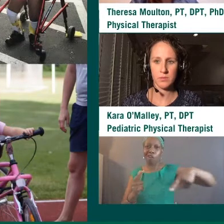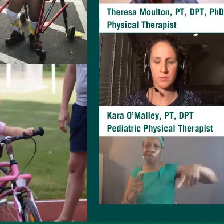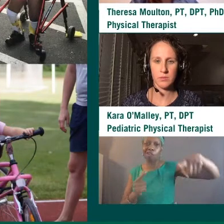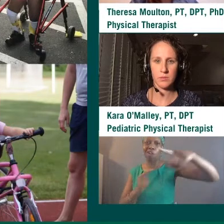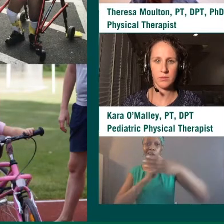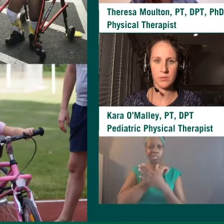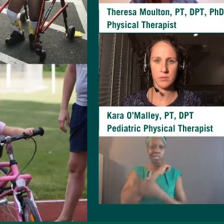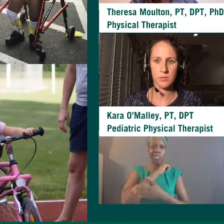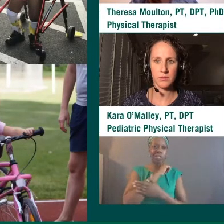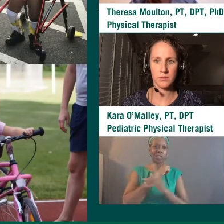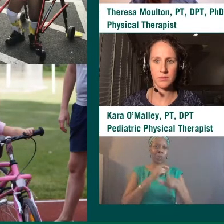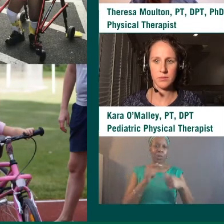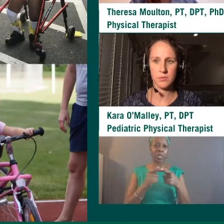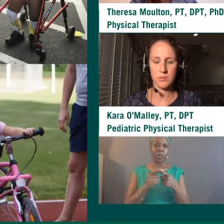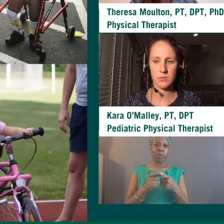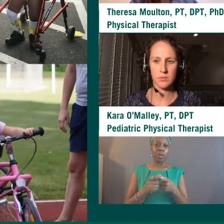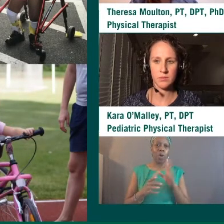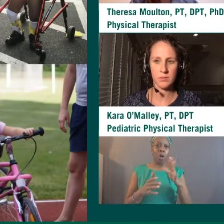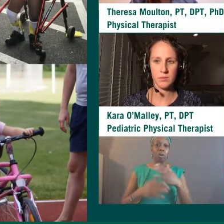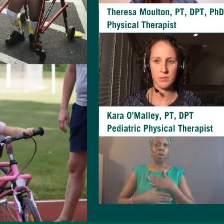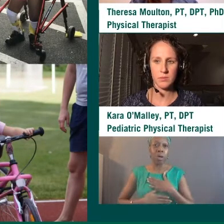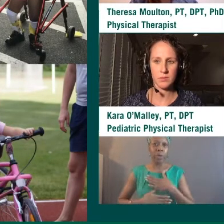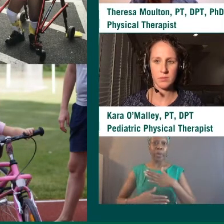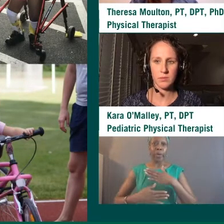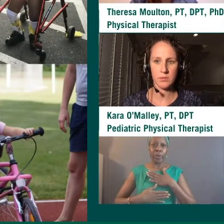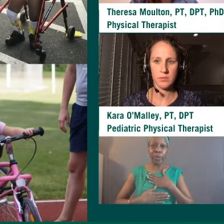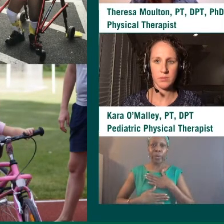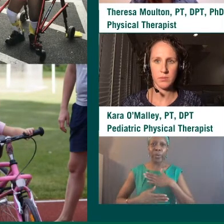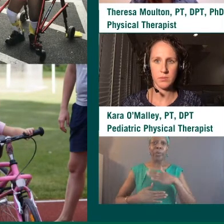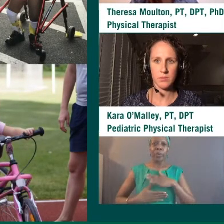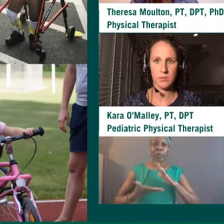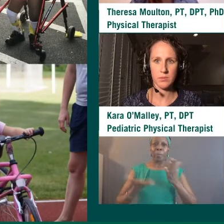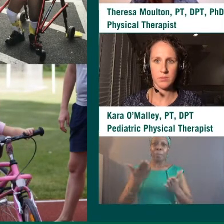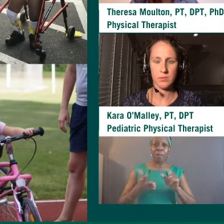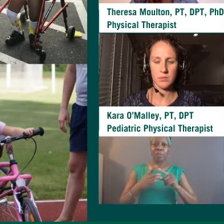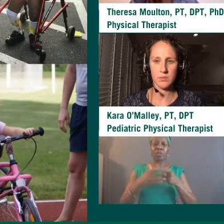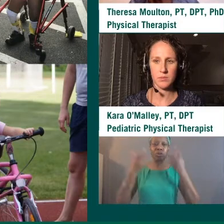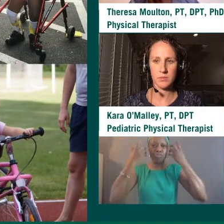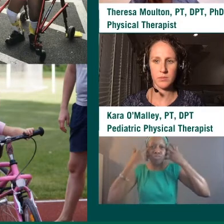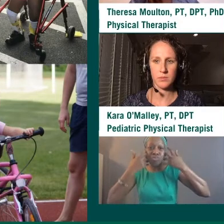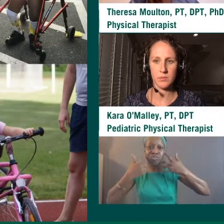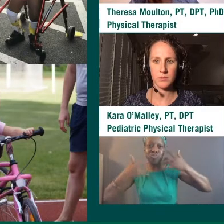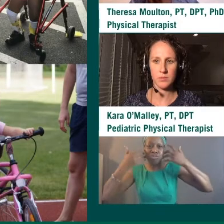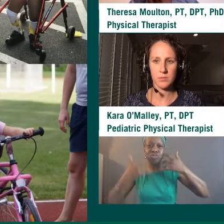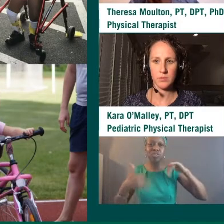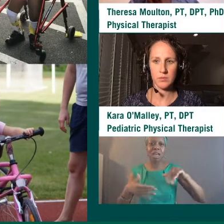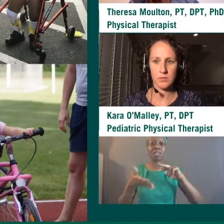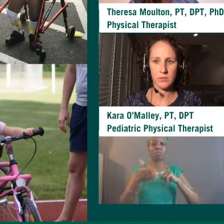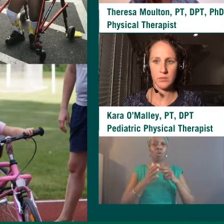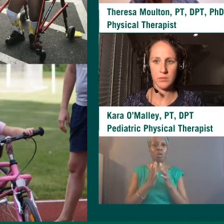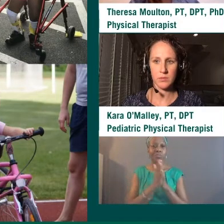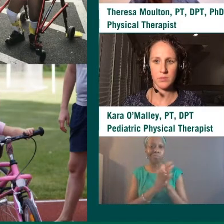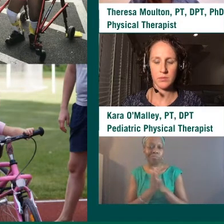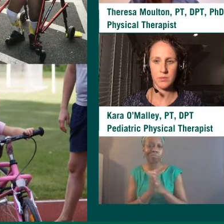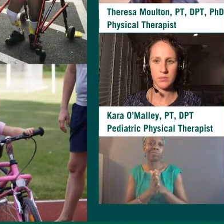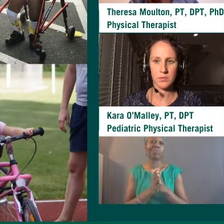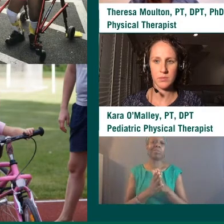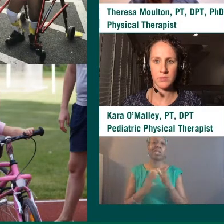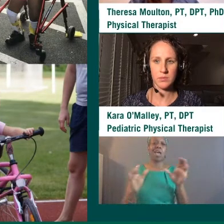That's an example of something that would be considered more of a vigorous activity. And so you have options for the kinds of ways